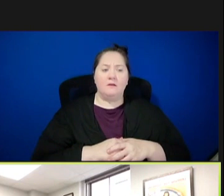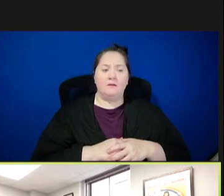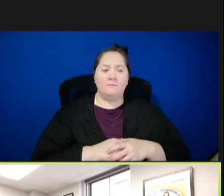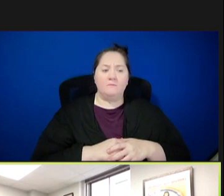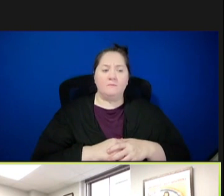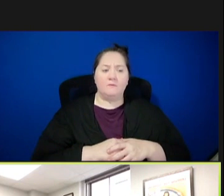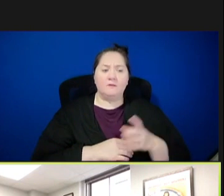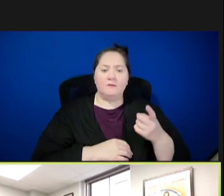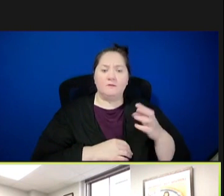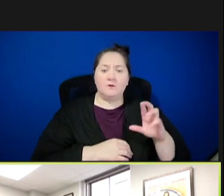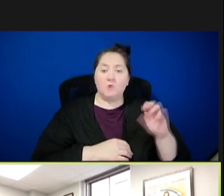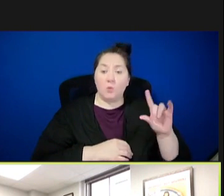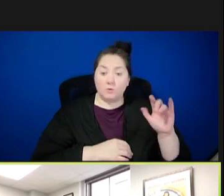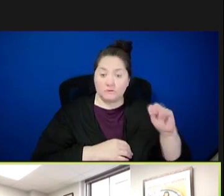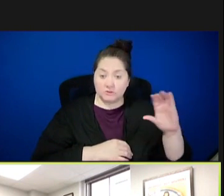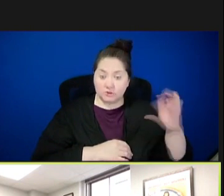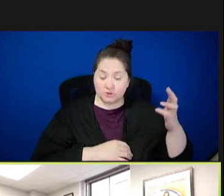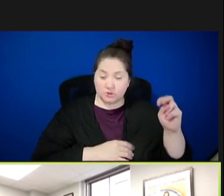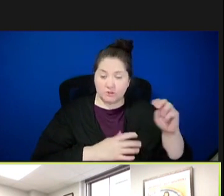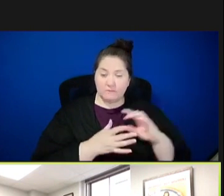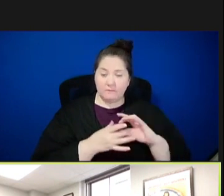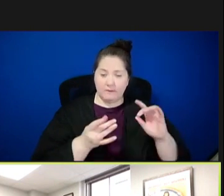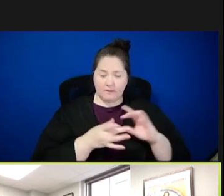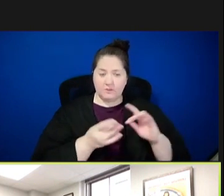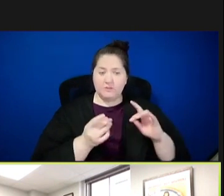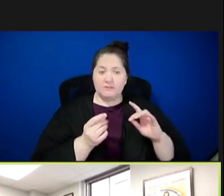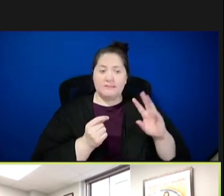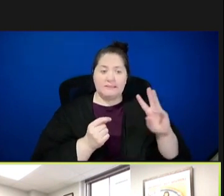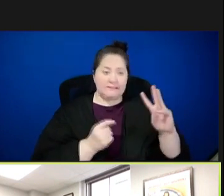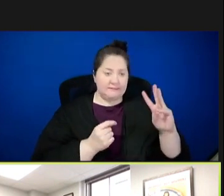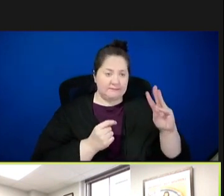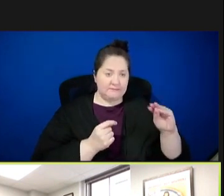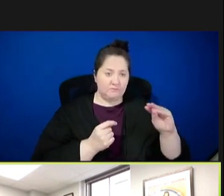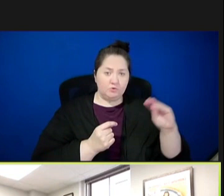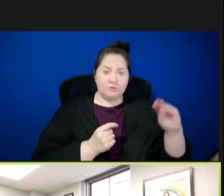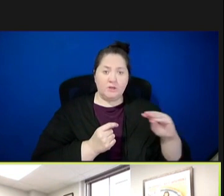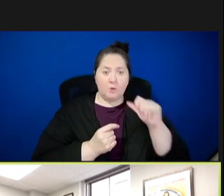Chen actually mentioned some of these things. 60 percent of women you could see as you look